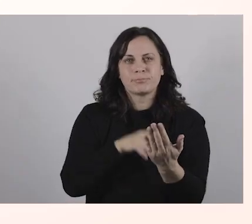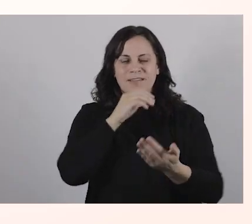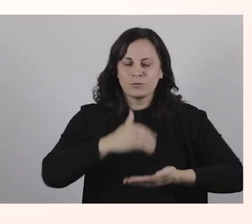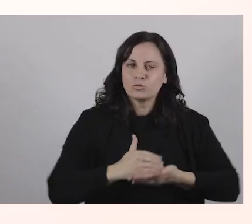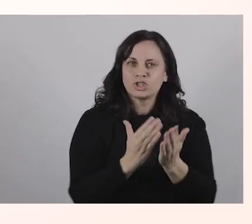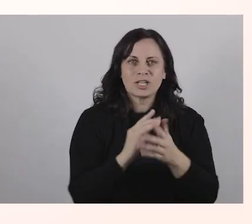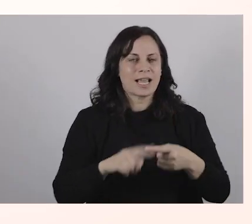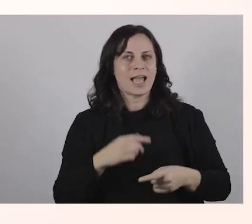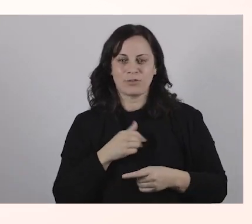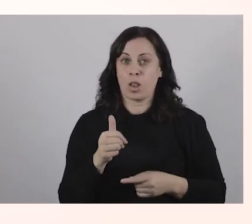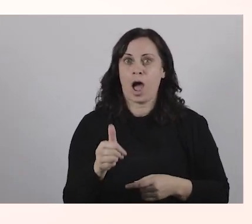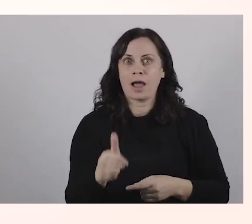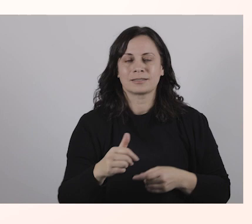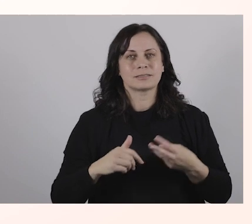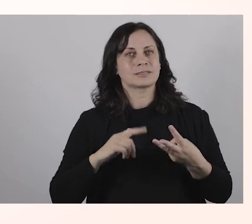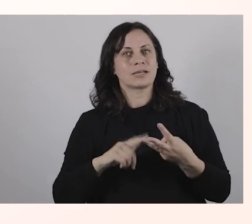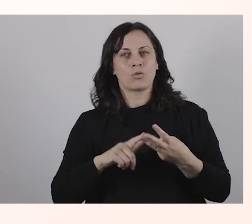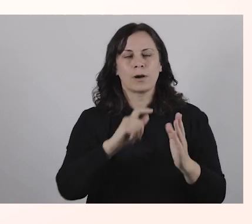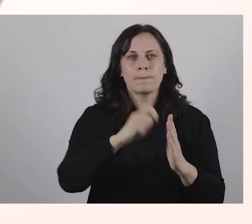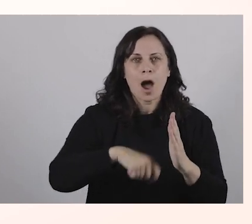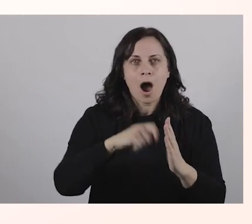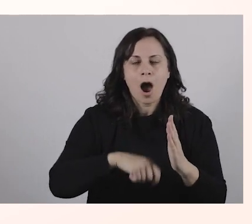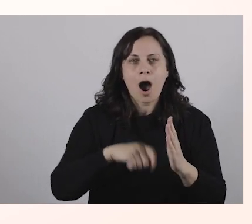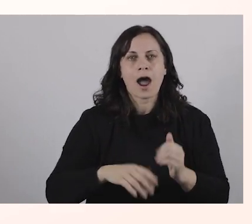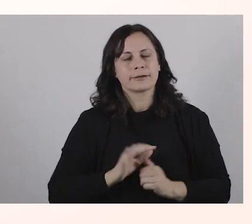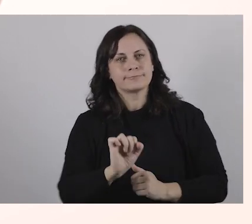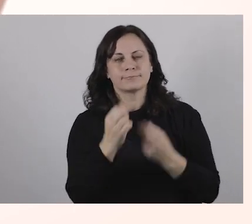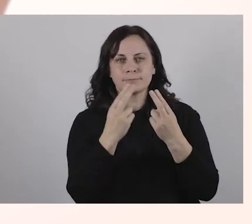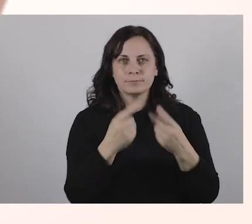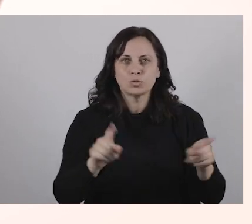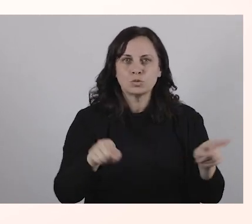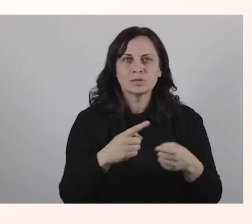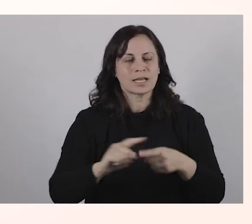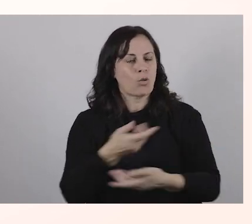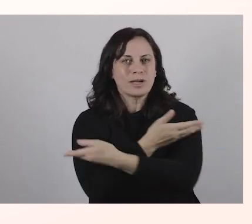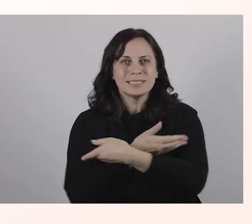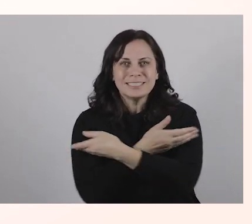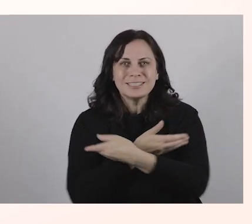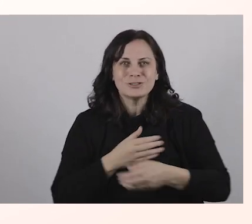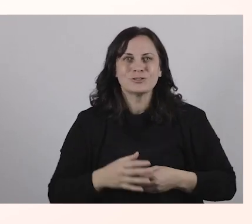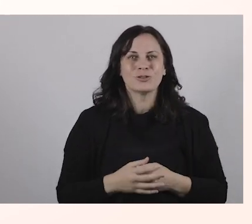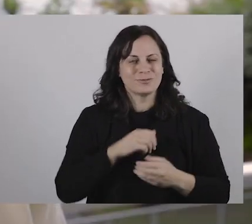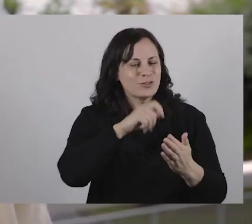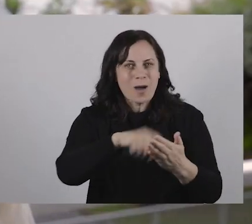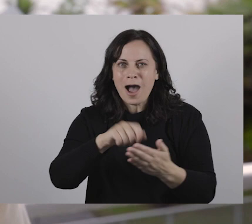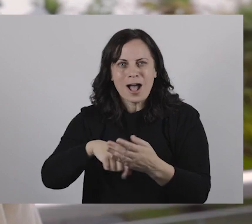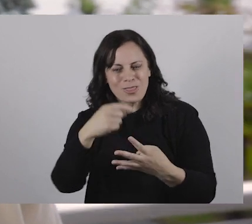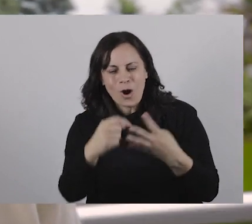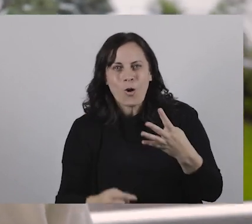by sharing, by liking, by buying albums and T-shirts...